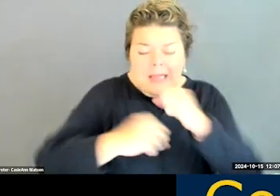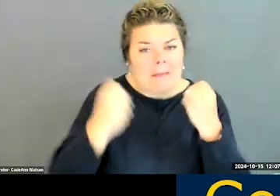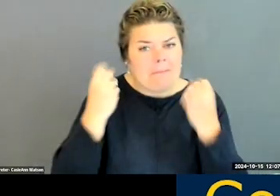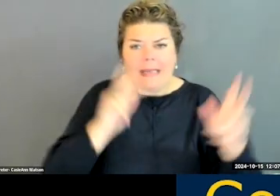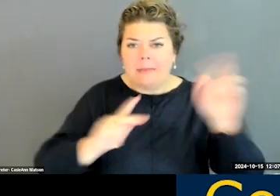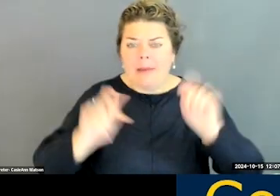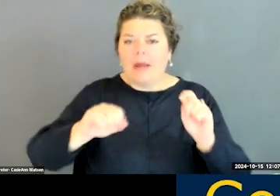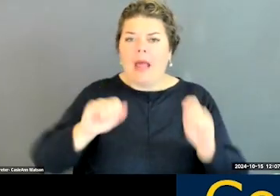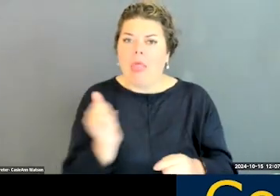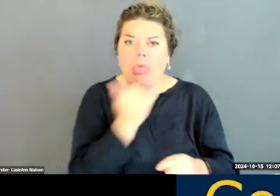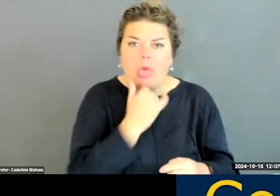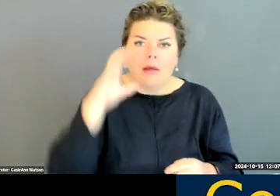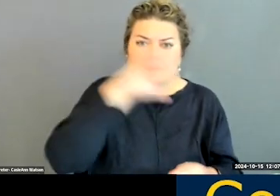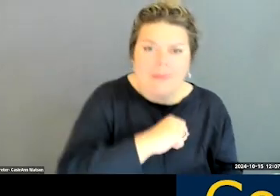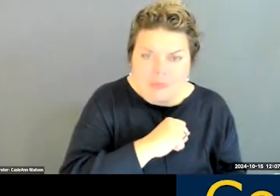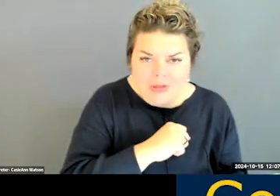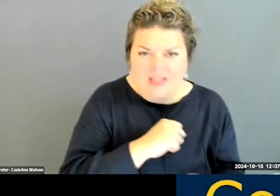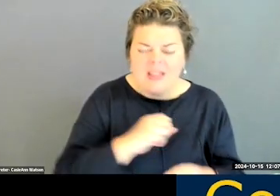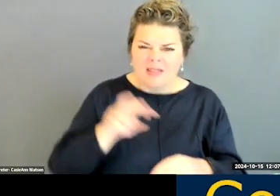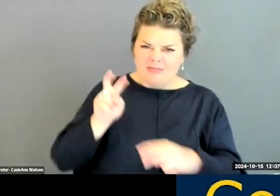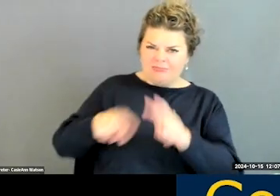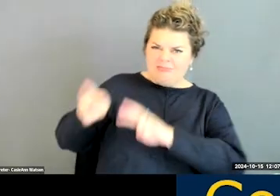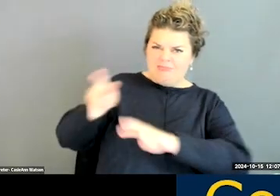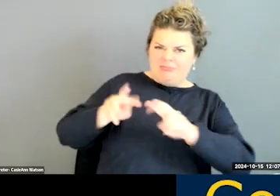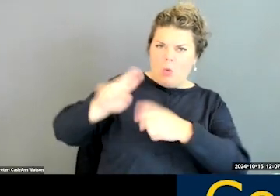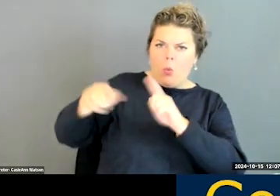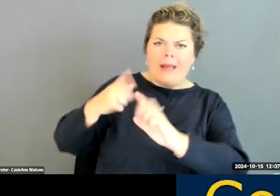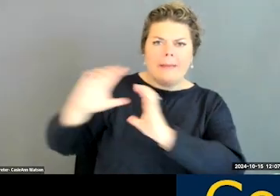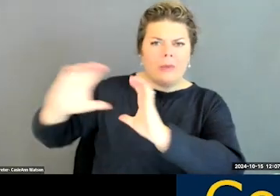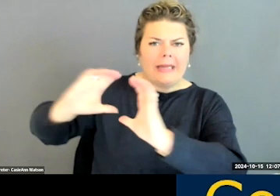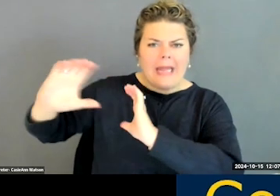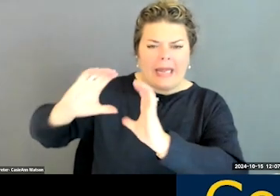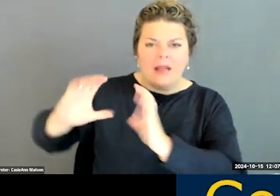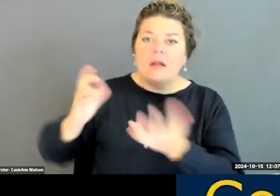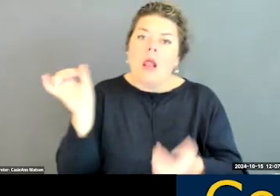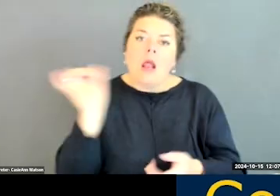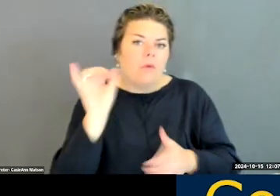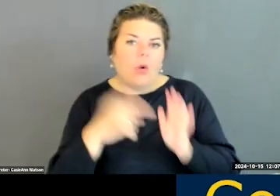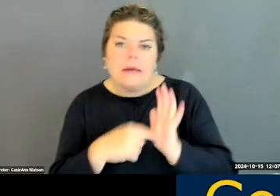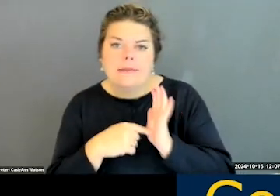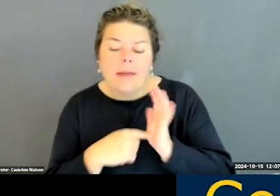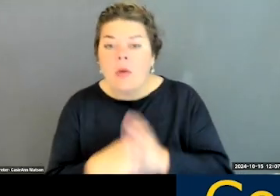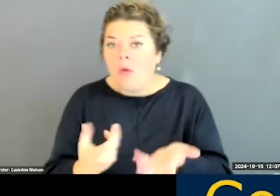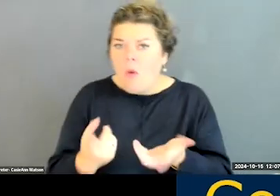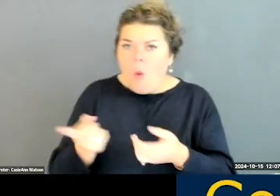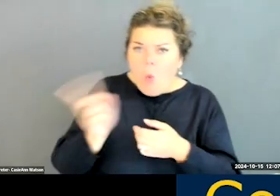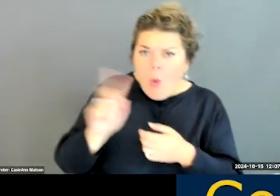about people's actions while communicating. So there's assumptions about where we should be looking